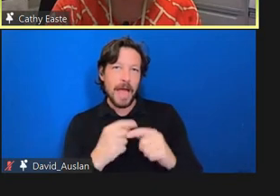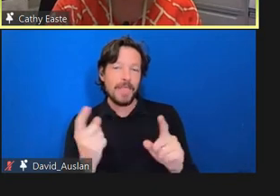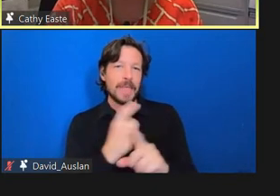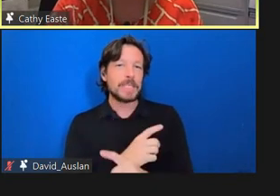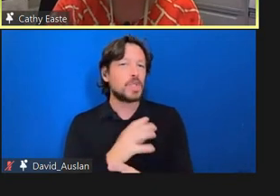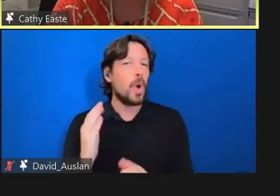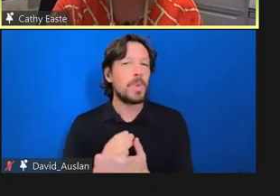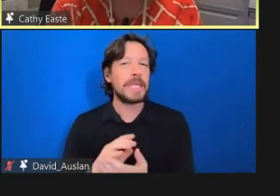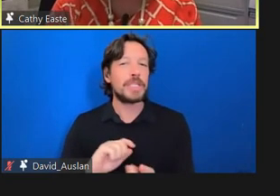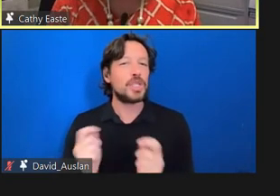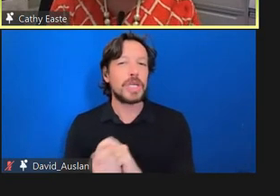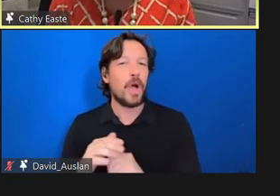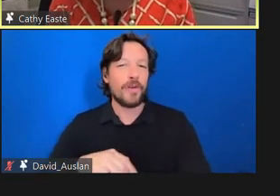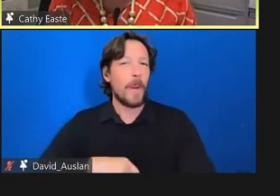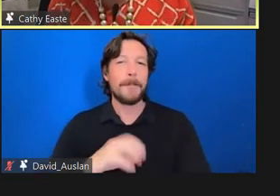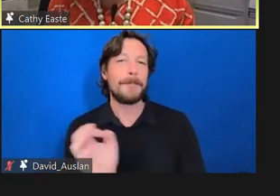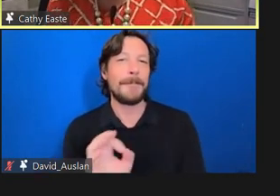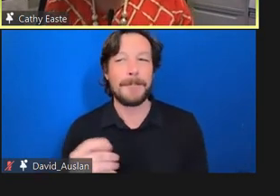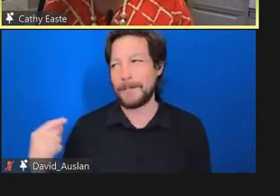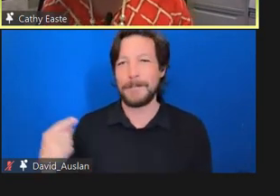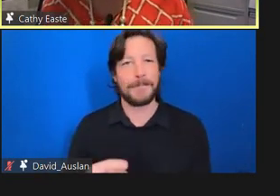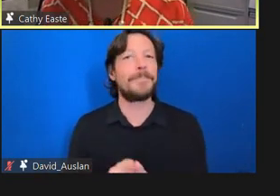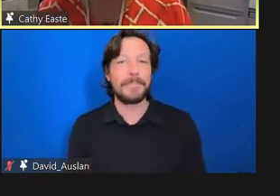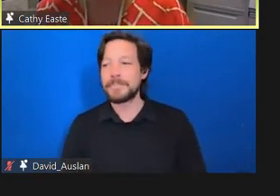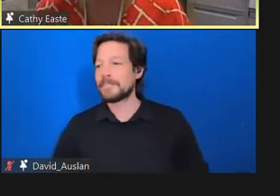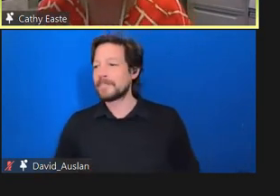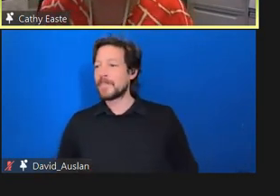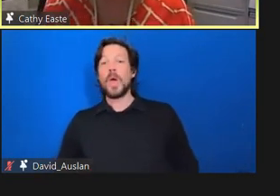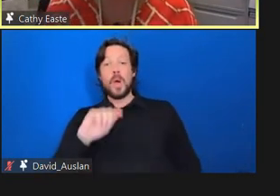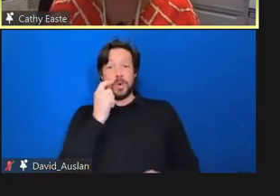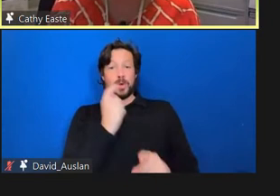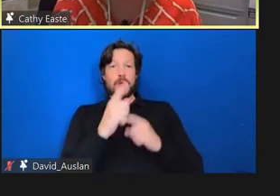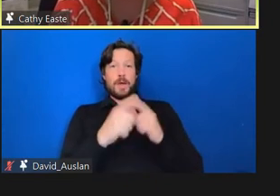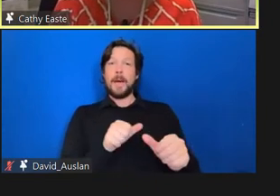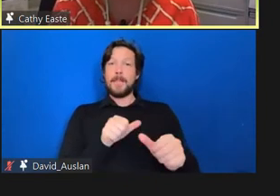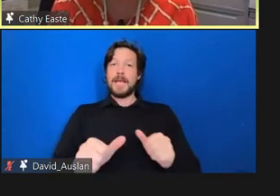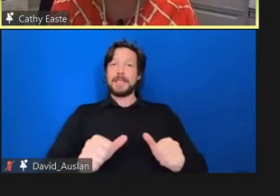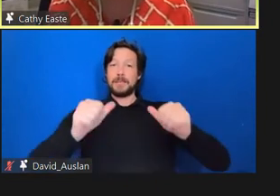Okay? What we will cover is best practise in supporting deaf and hard of hearing students